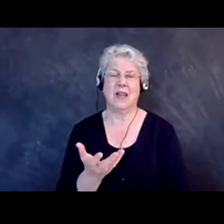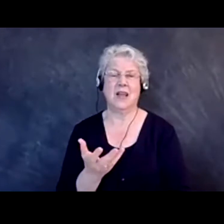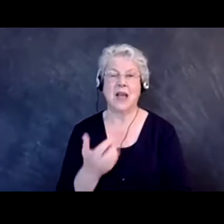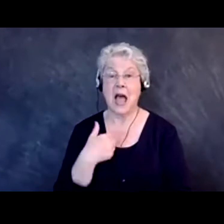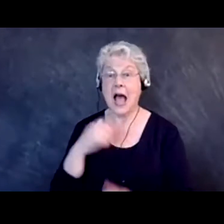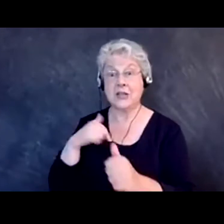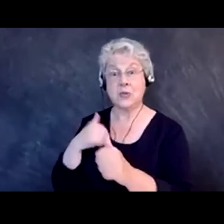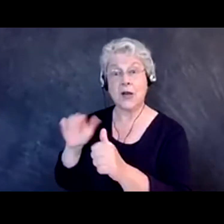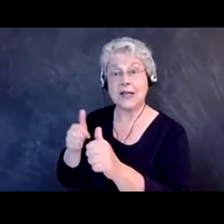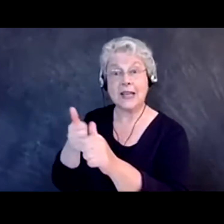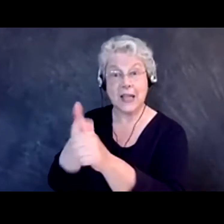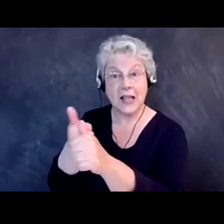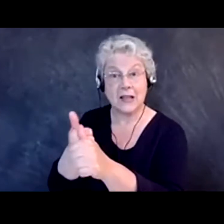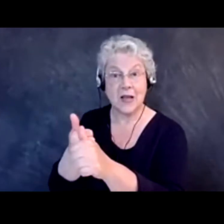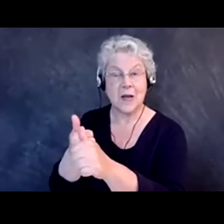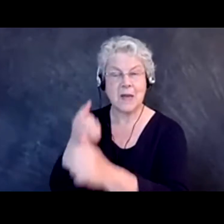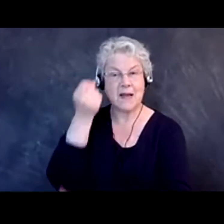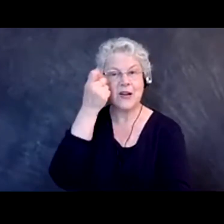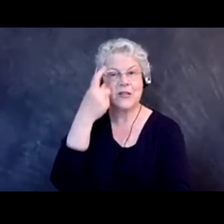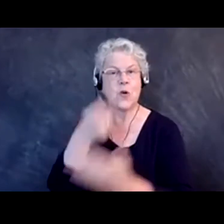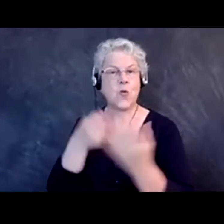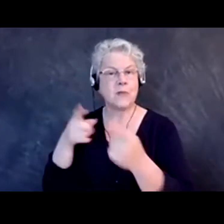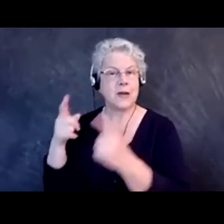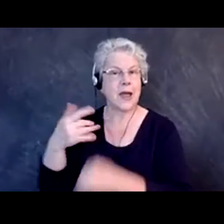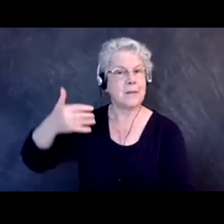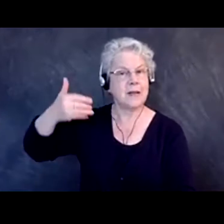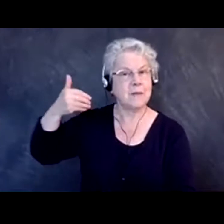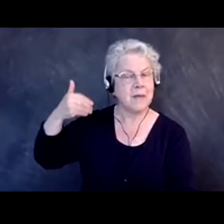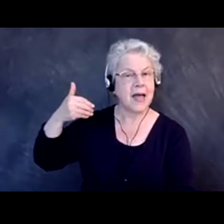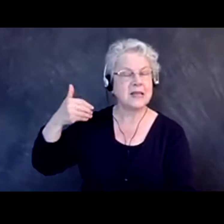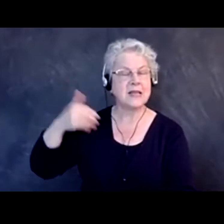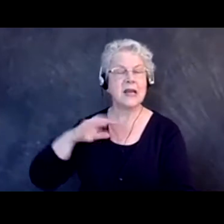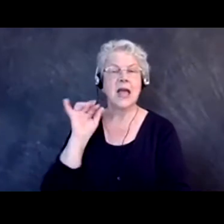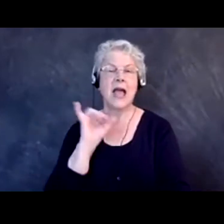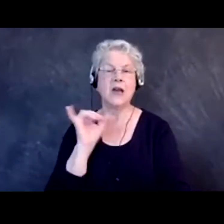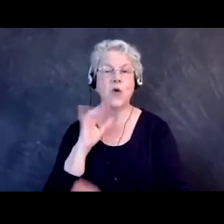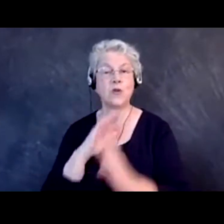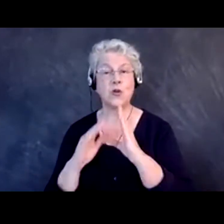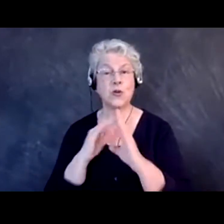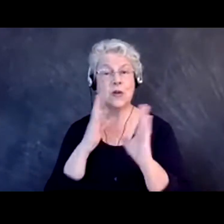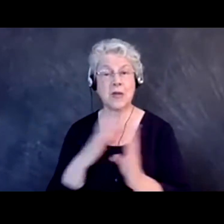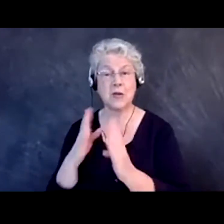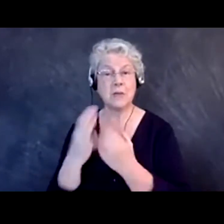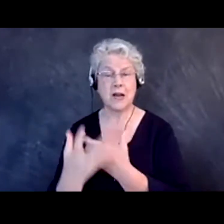want to know exactly what’s happened in the past. And part of community planning is recognizing,